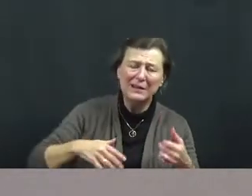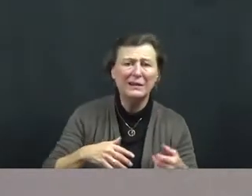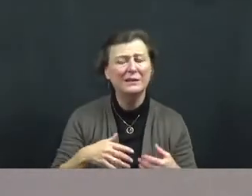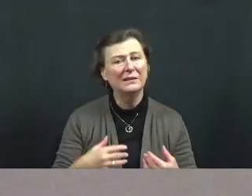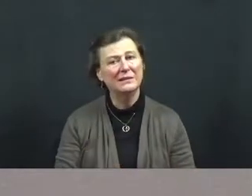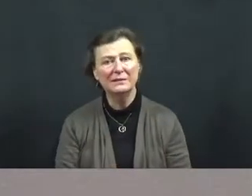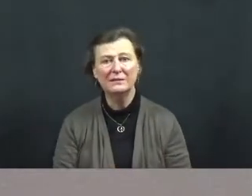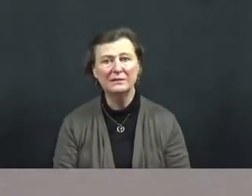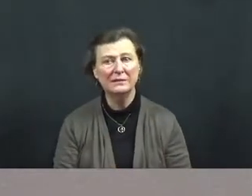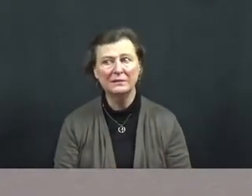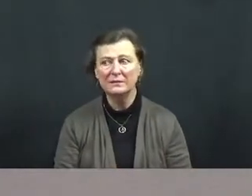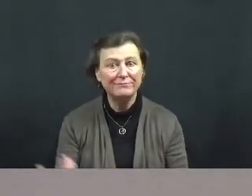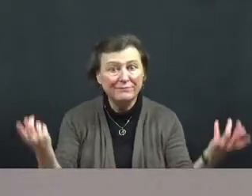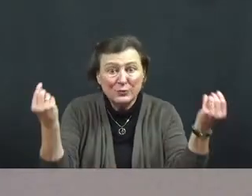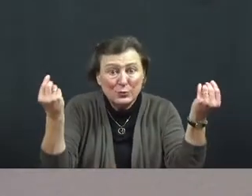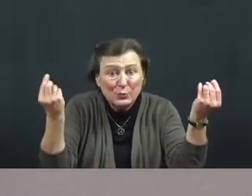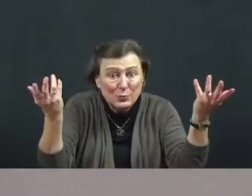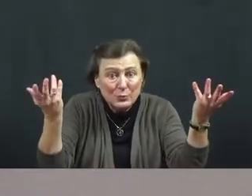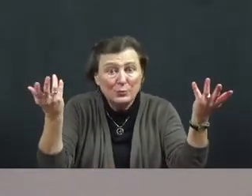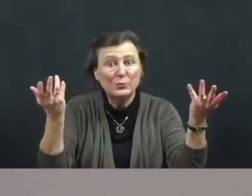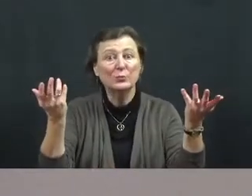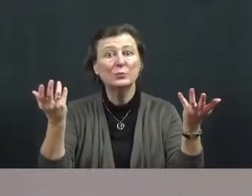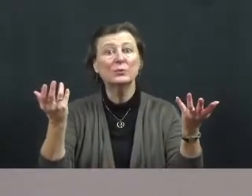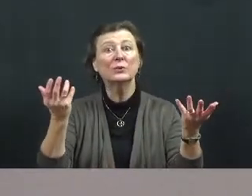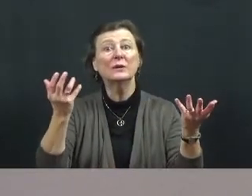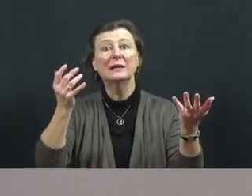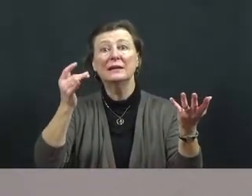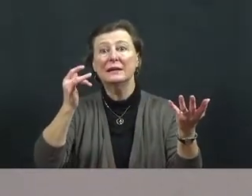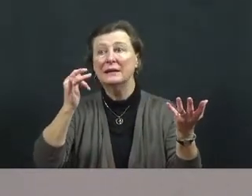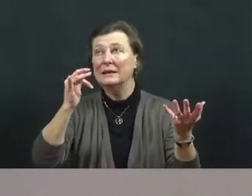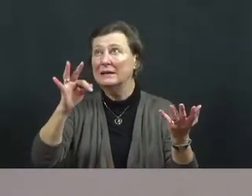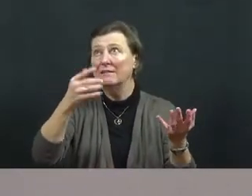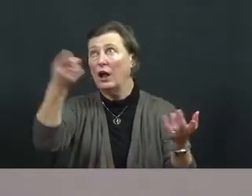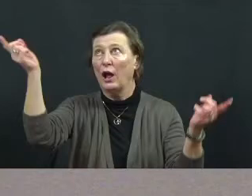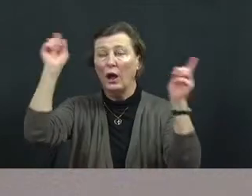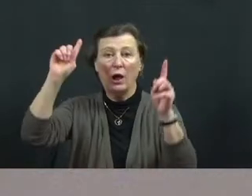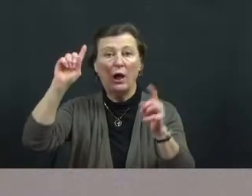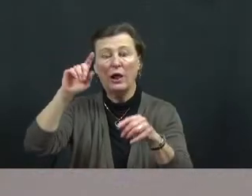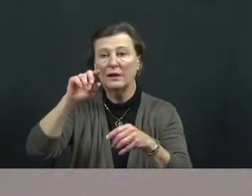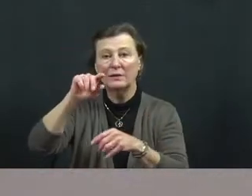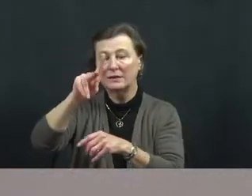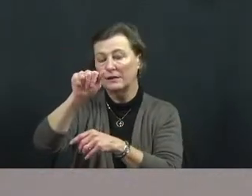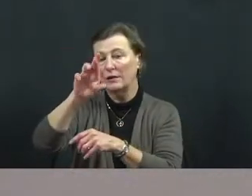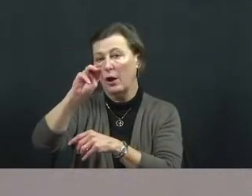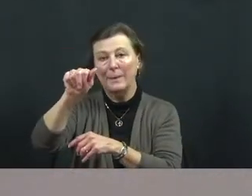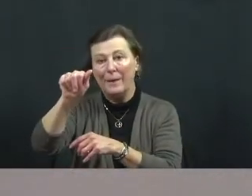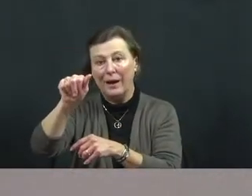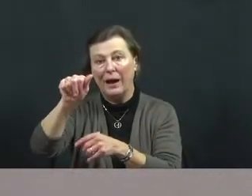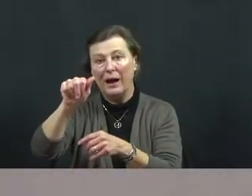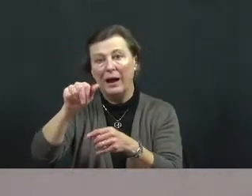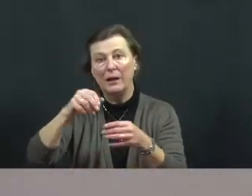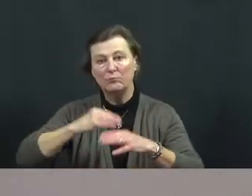So, what are you going to do when the karmic fates seem to be putting ever increasing obstacles in your path?